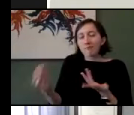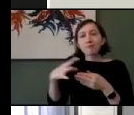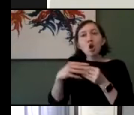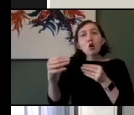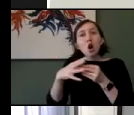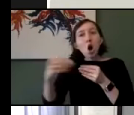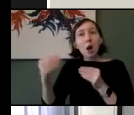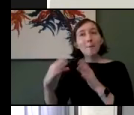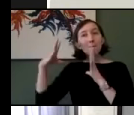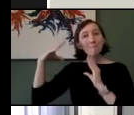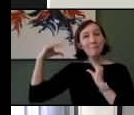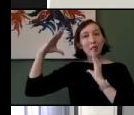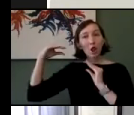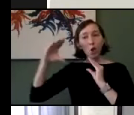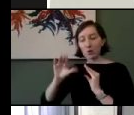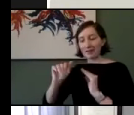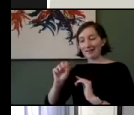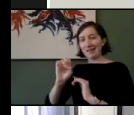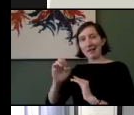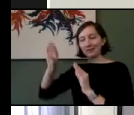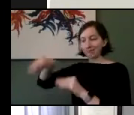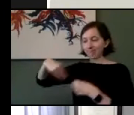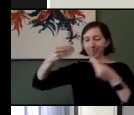They come in all kinds of fun colors and patterns.